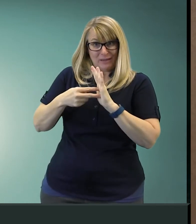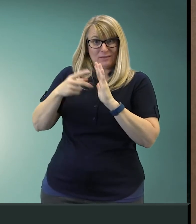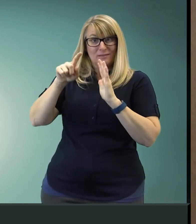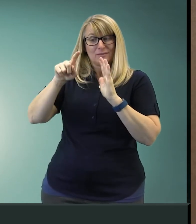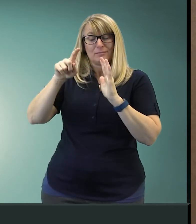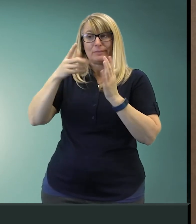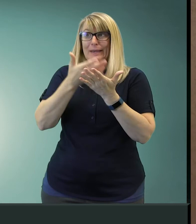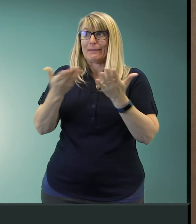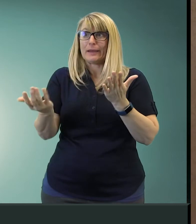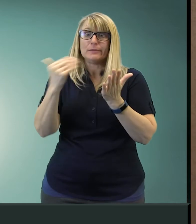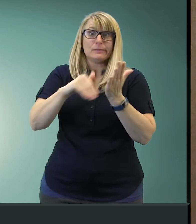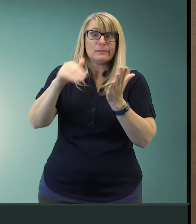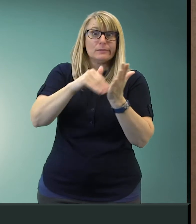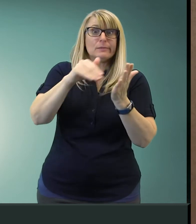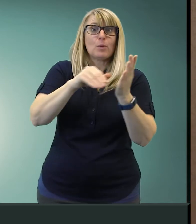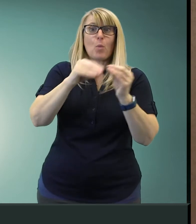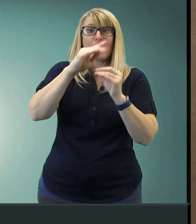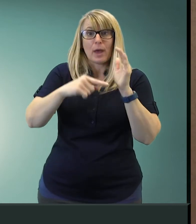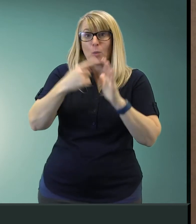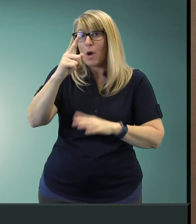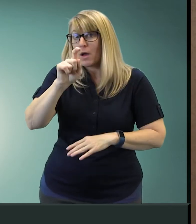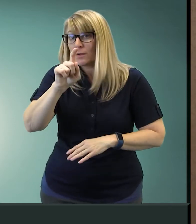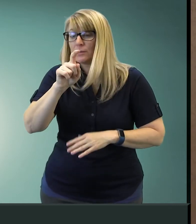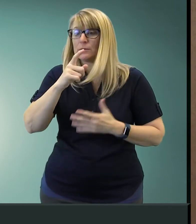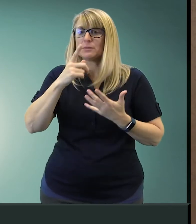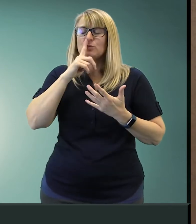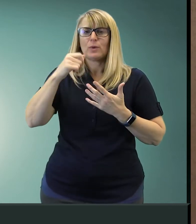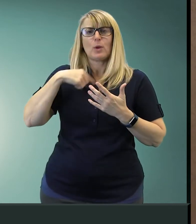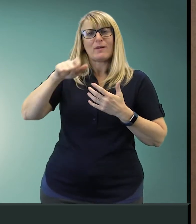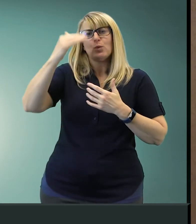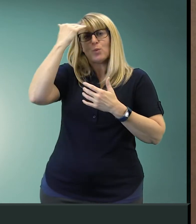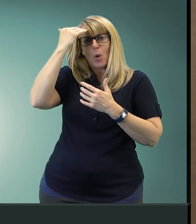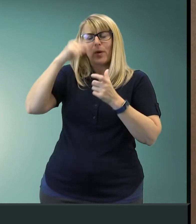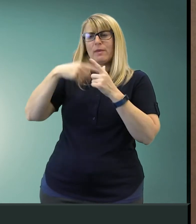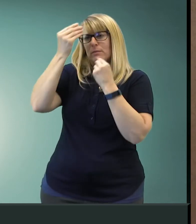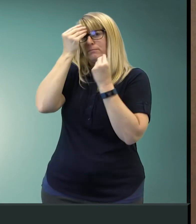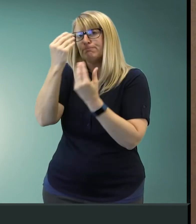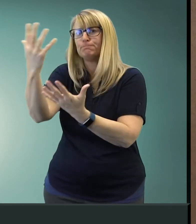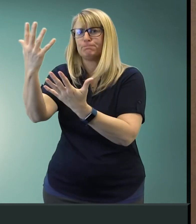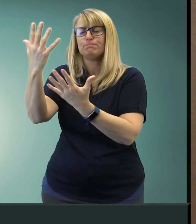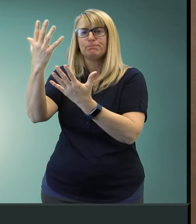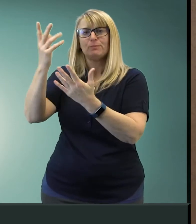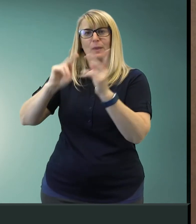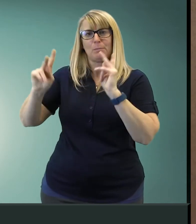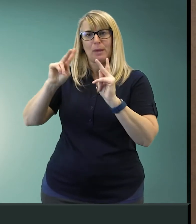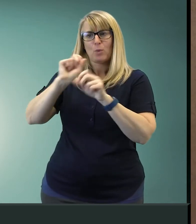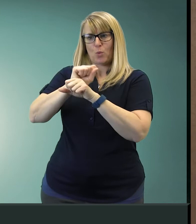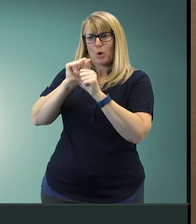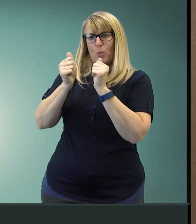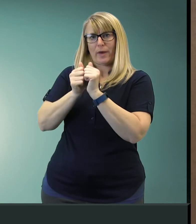Do you need things repeated to you more than once? You have to know all that, so that you can tell the people